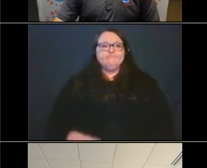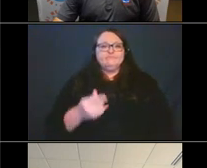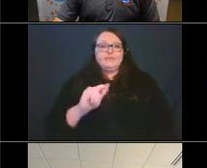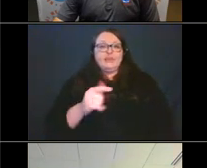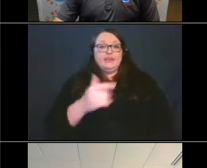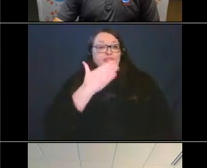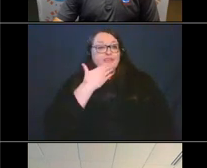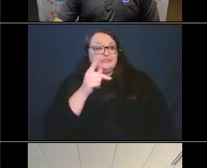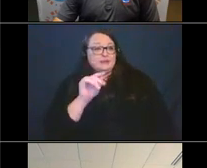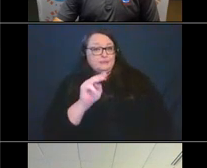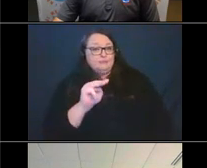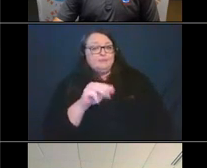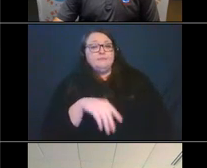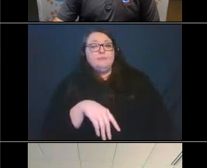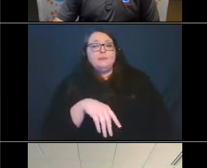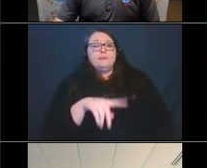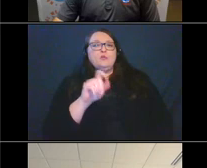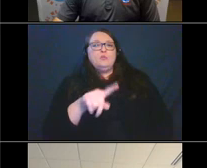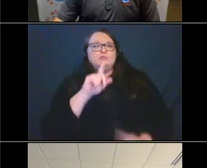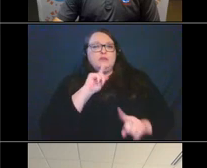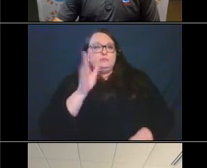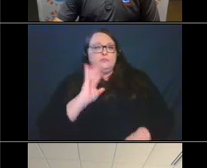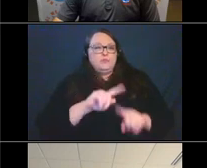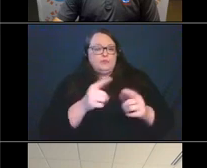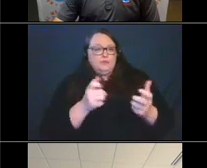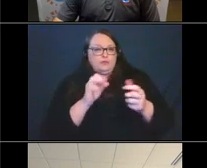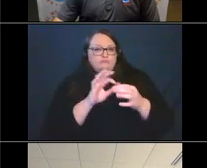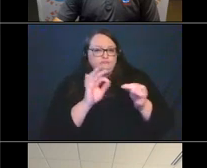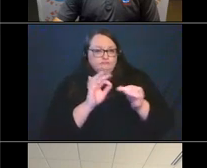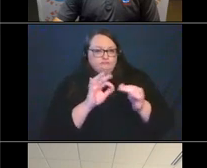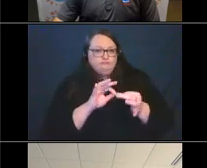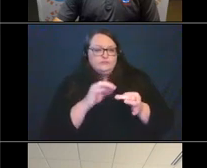This is a question that was answered earlier, but I wanted to comment. So, someone asked,